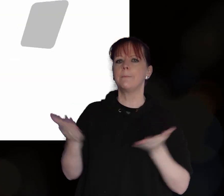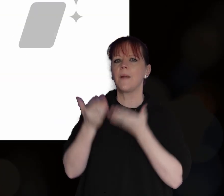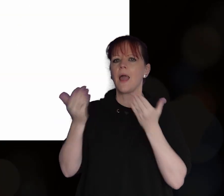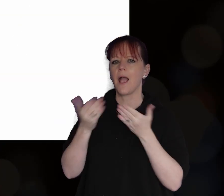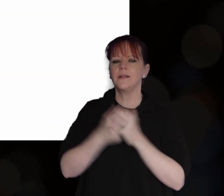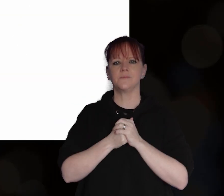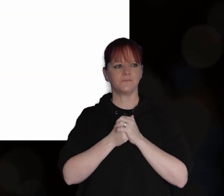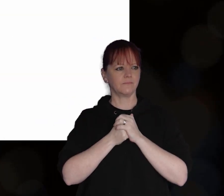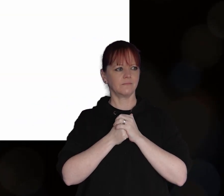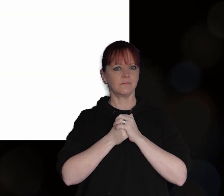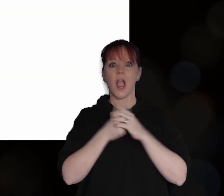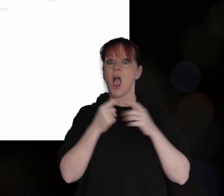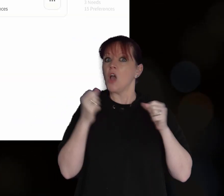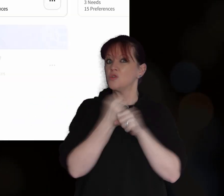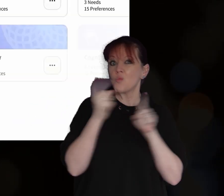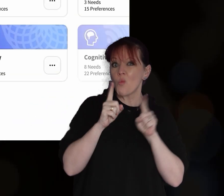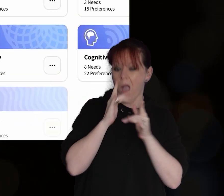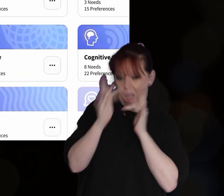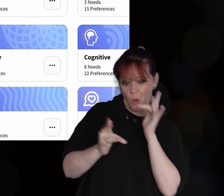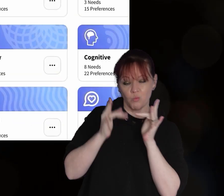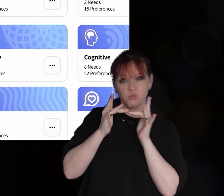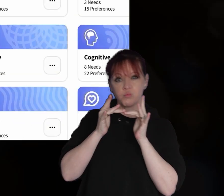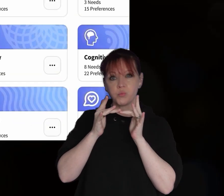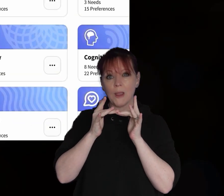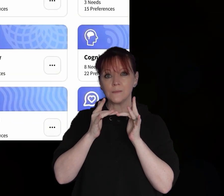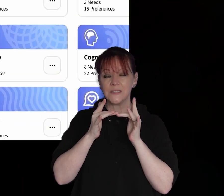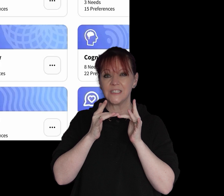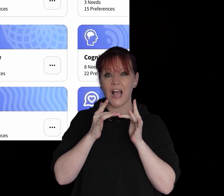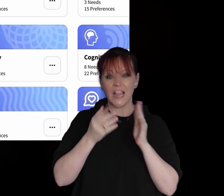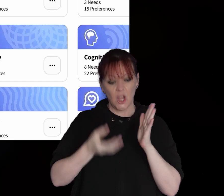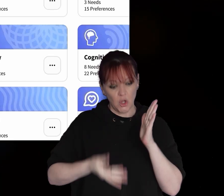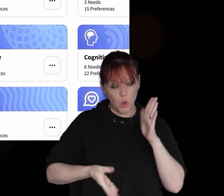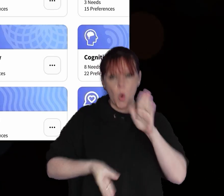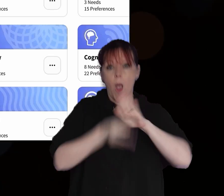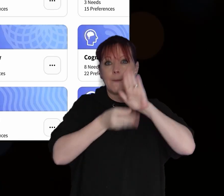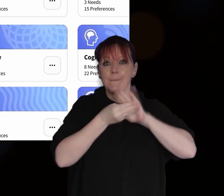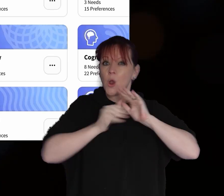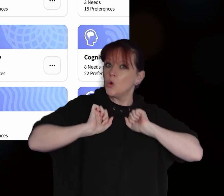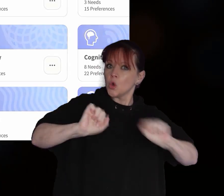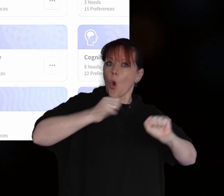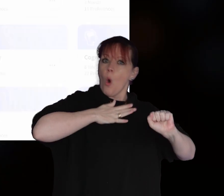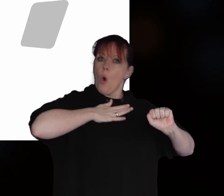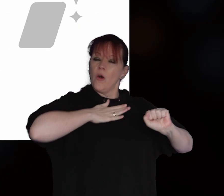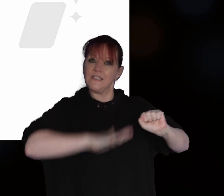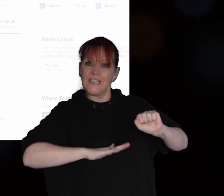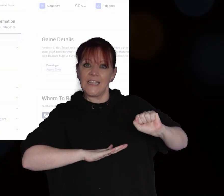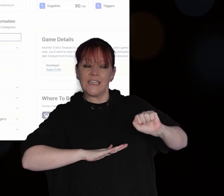You add your needs and preferences to your accessibility profile, it's completely private and secure and then when you browse games